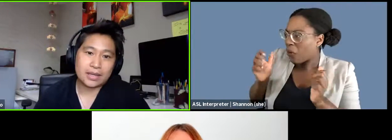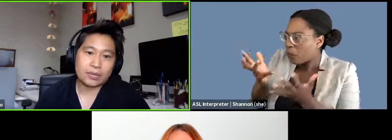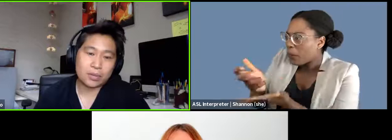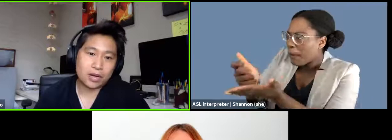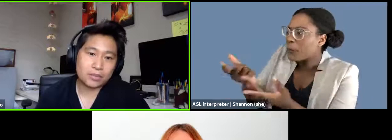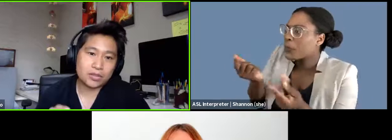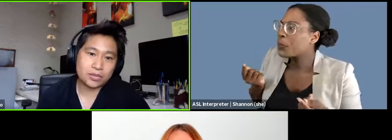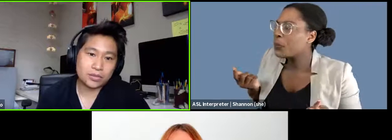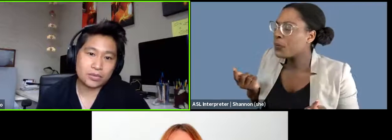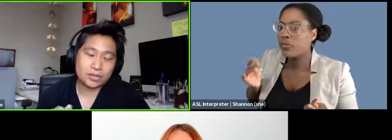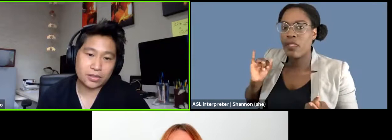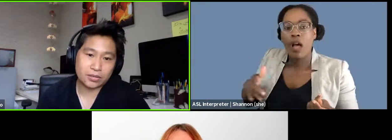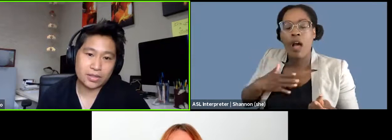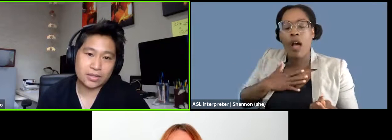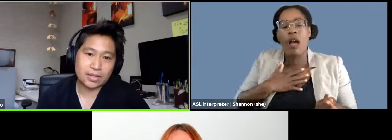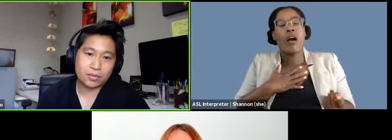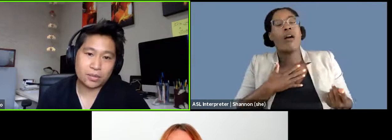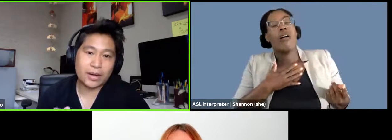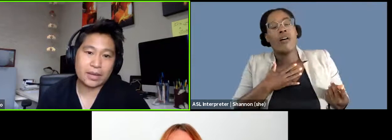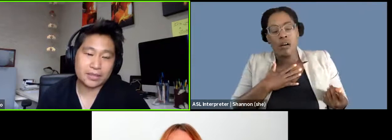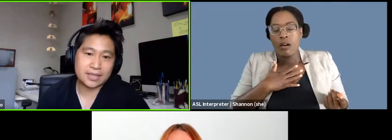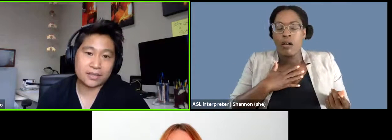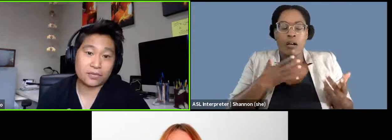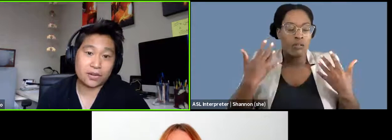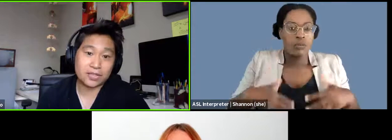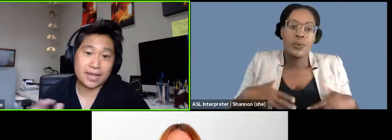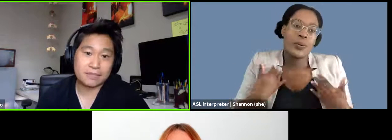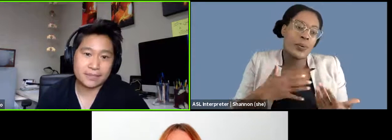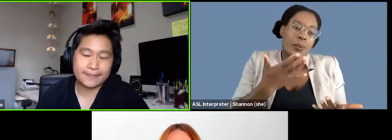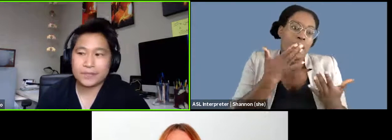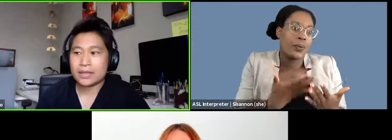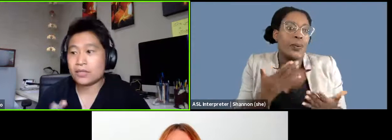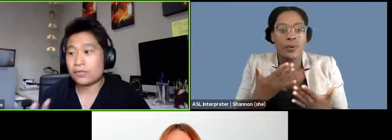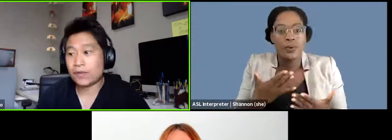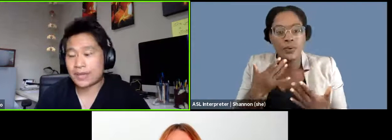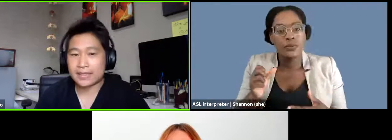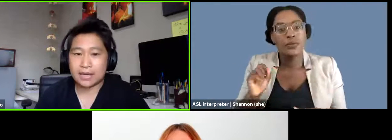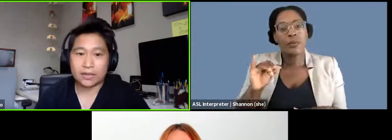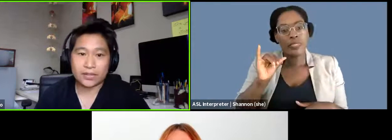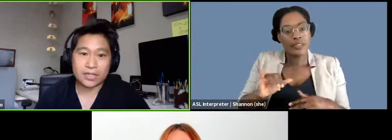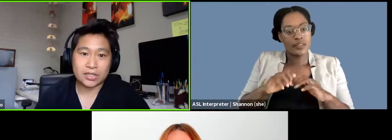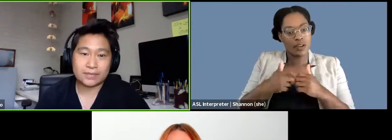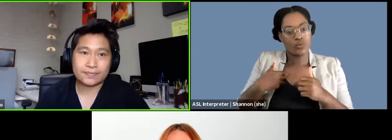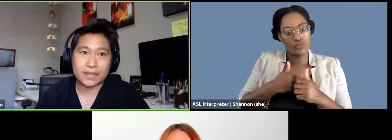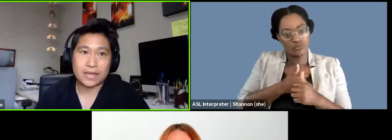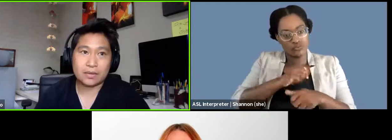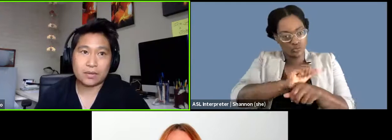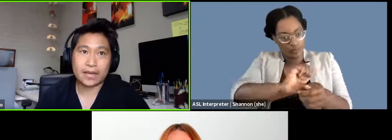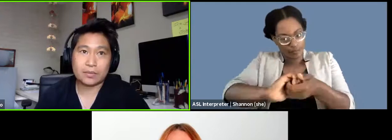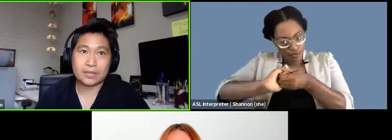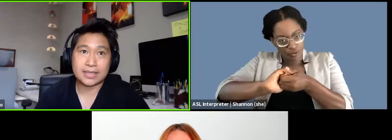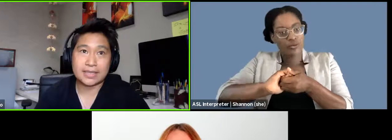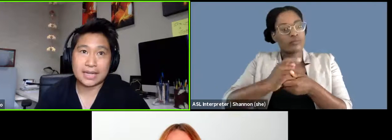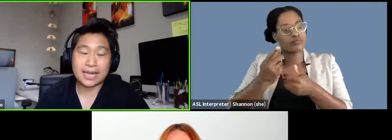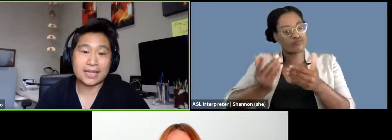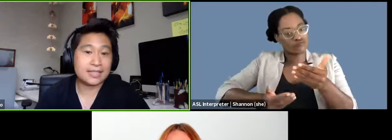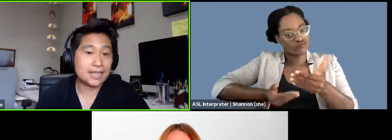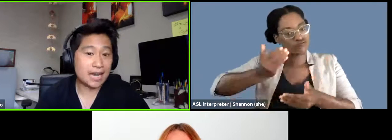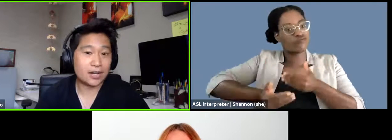that were brought up to the surface that we are able to take a step. From that conversation, we are able to dedicate an entire